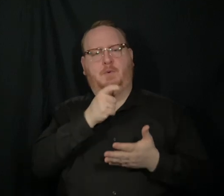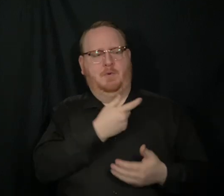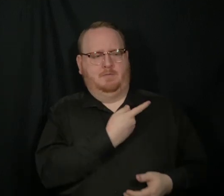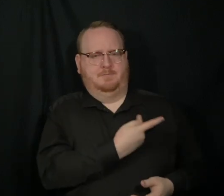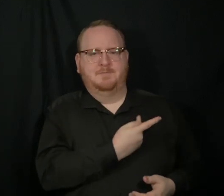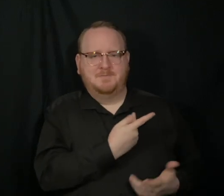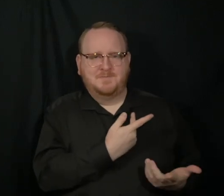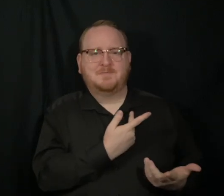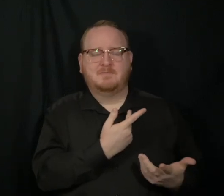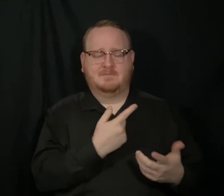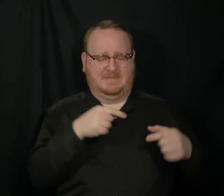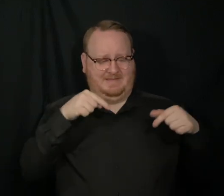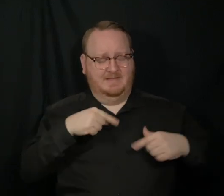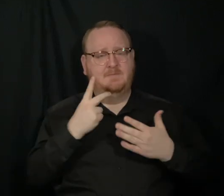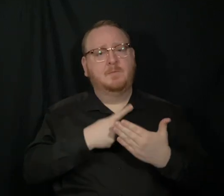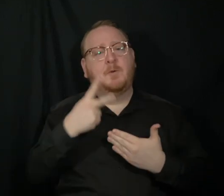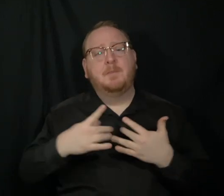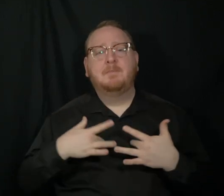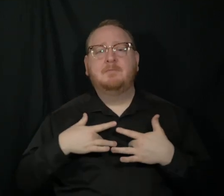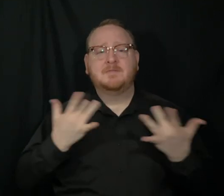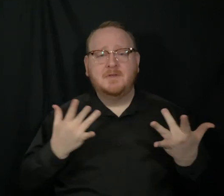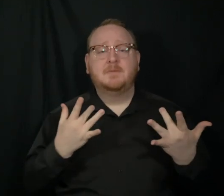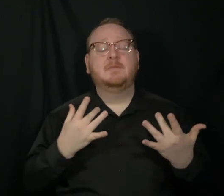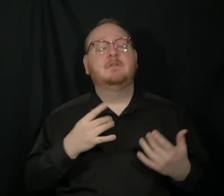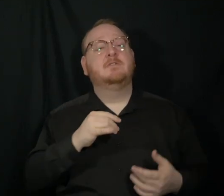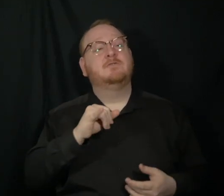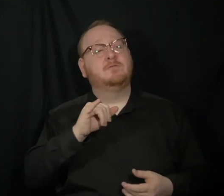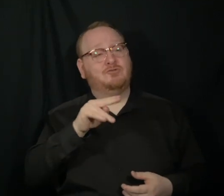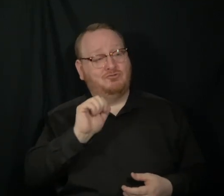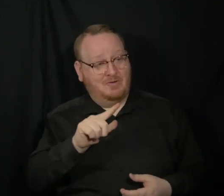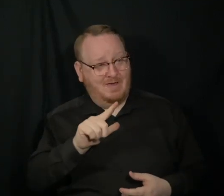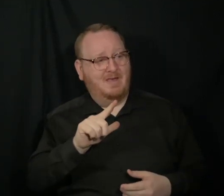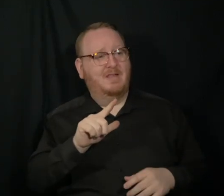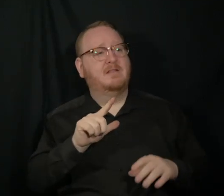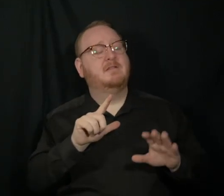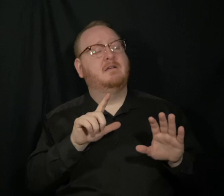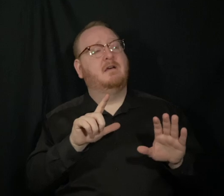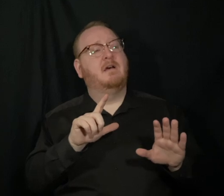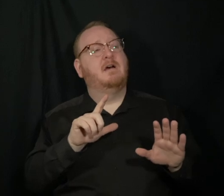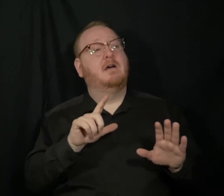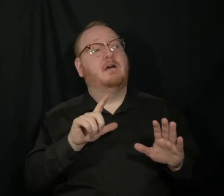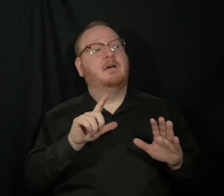going to be about. So, Janel, I'm gonna. Until next week,